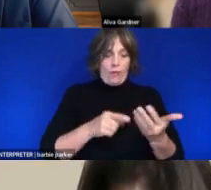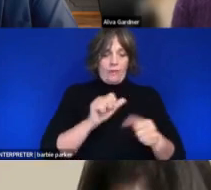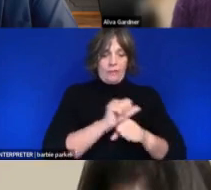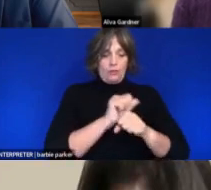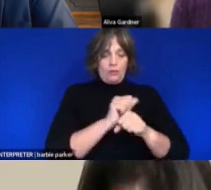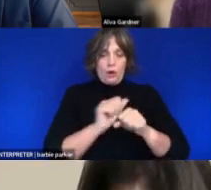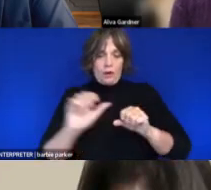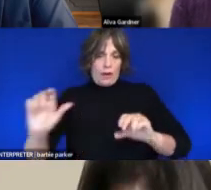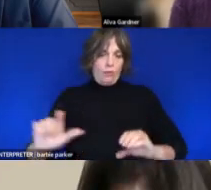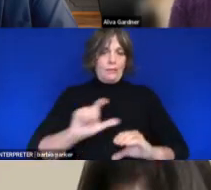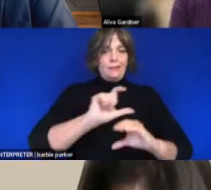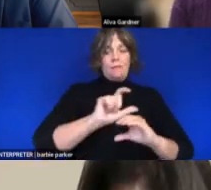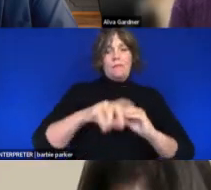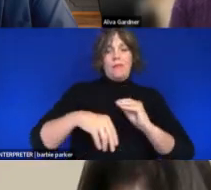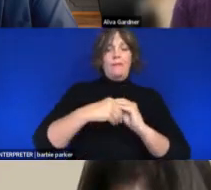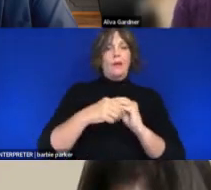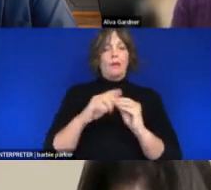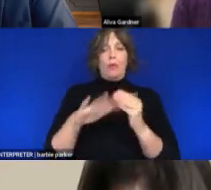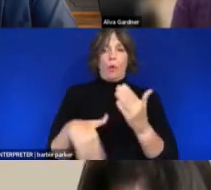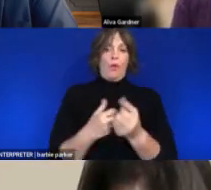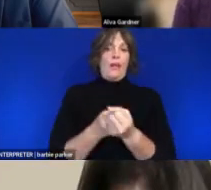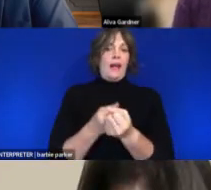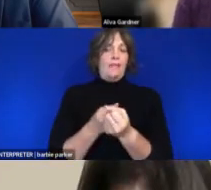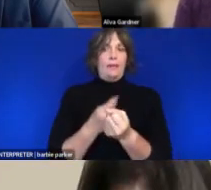should be just being provided across the board.